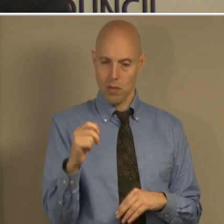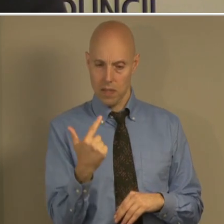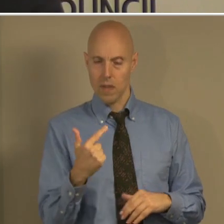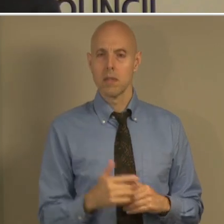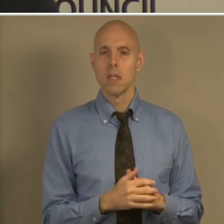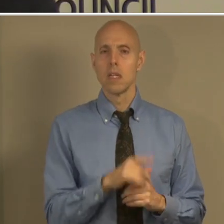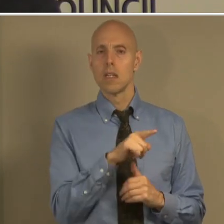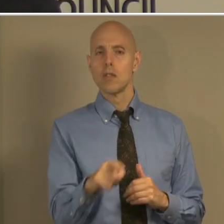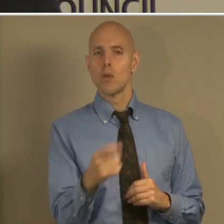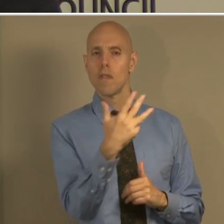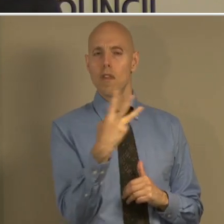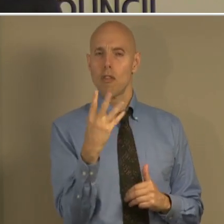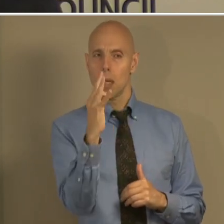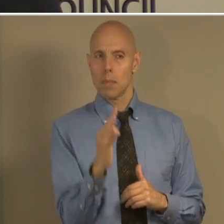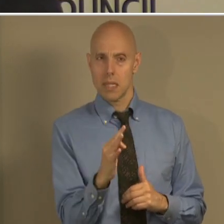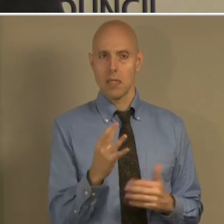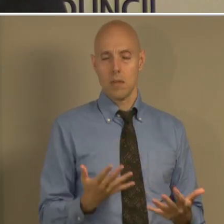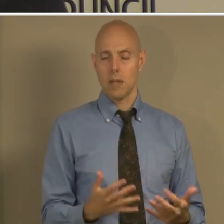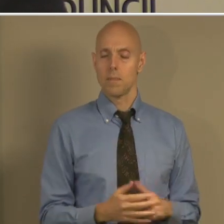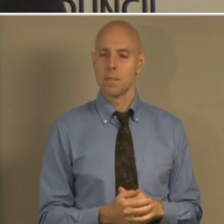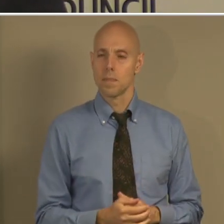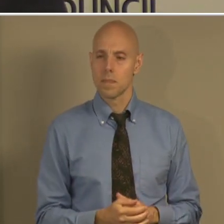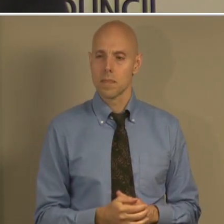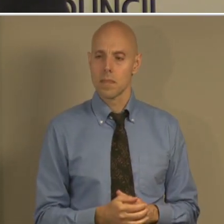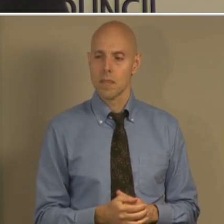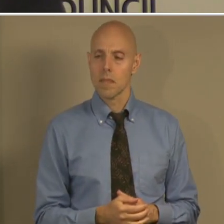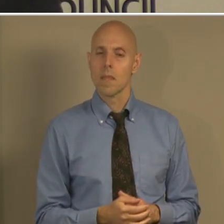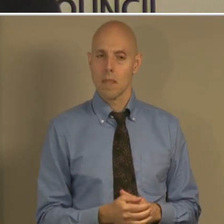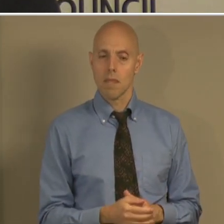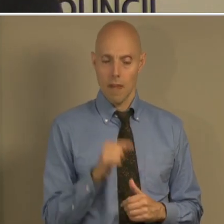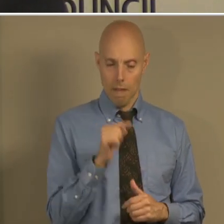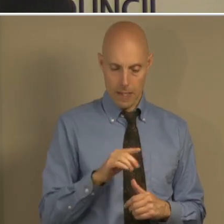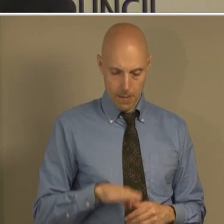to 53% today. These are small but purposeful steps